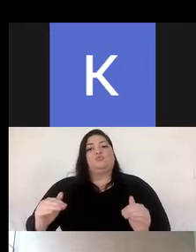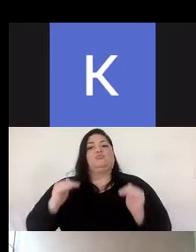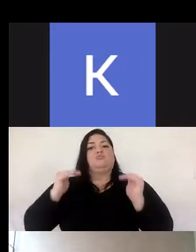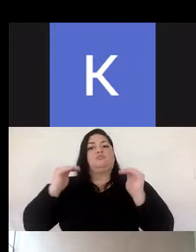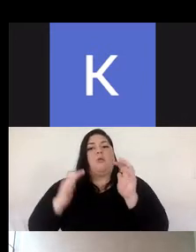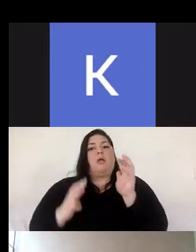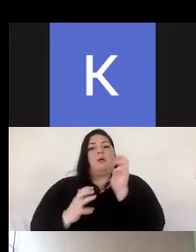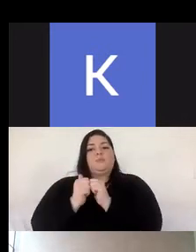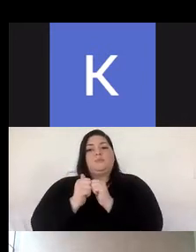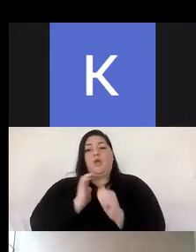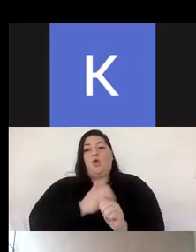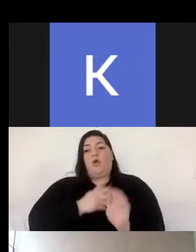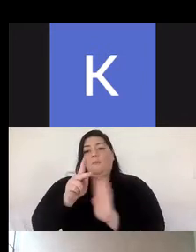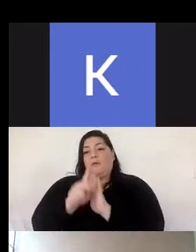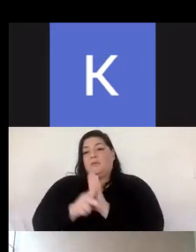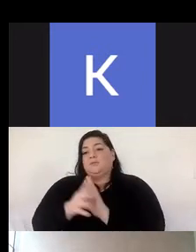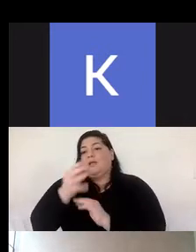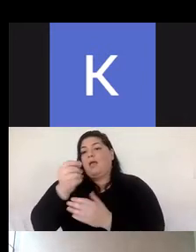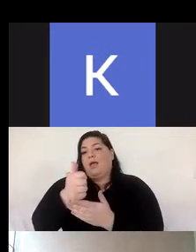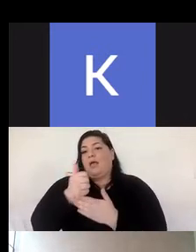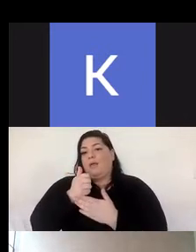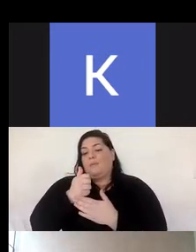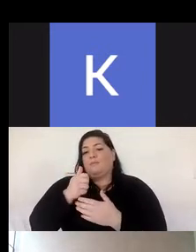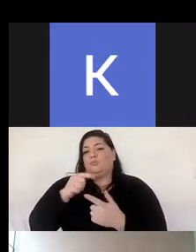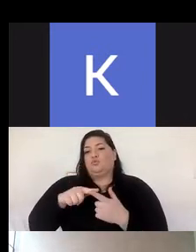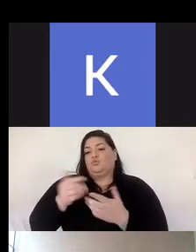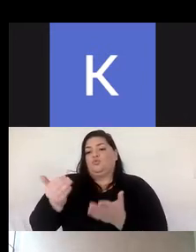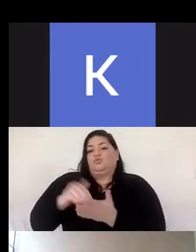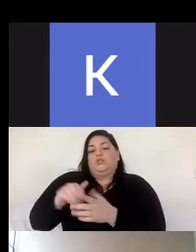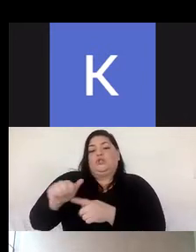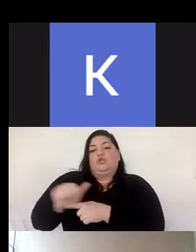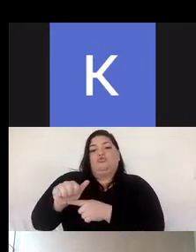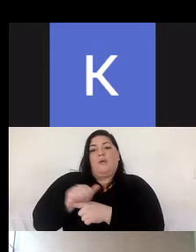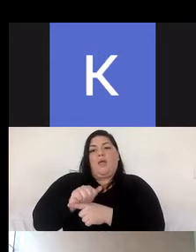and to help refresh and retrain officers.